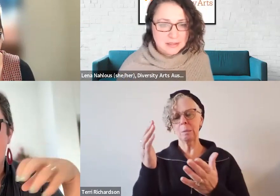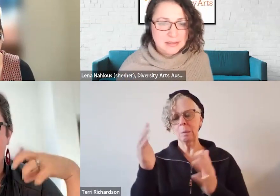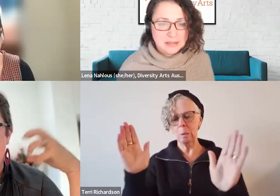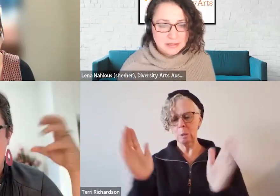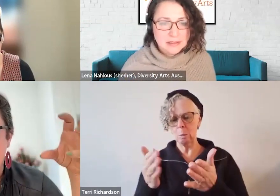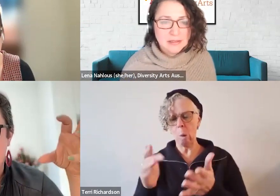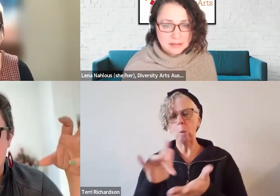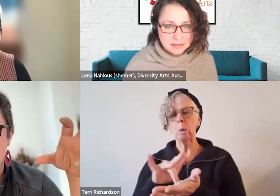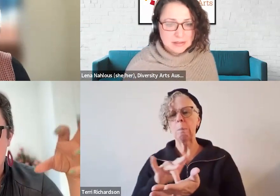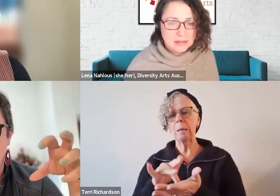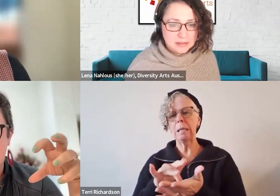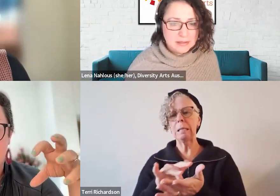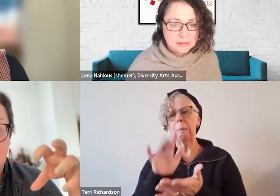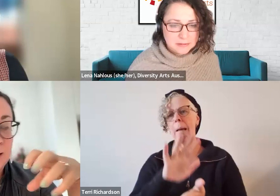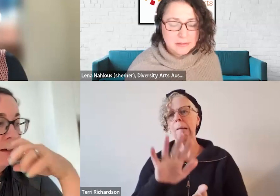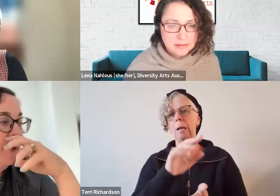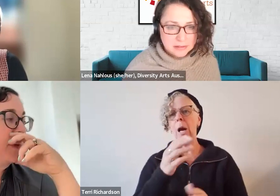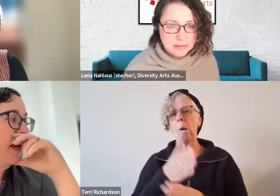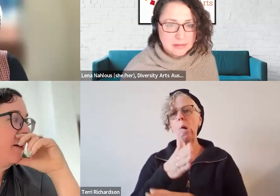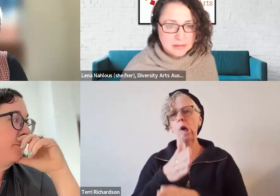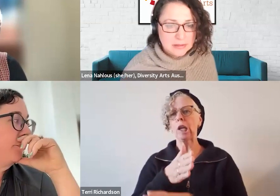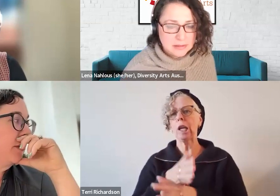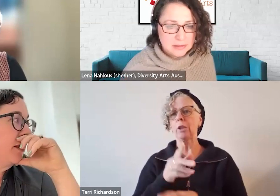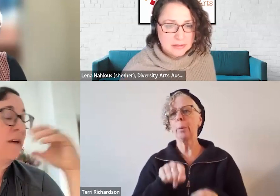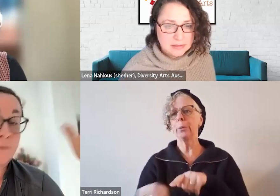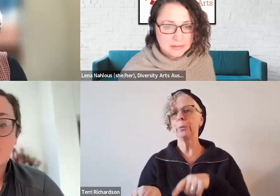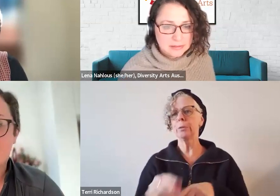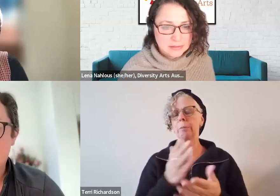That's where we're seeing the innovation. That's where we're seeing, unfortunately,